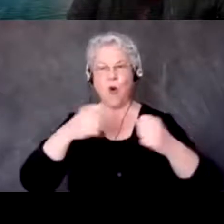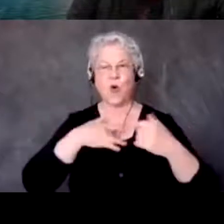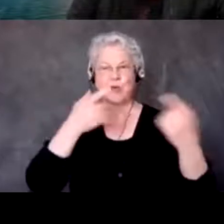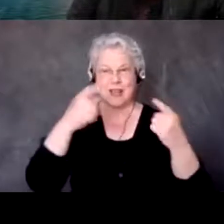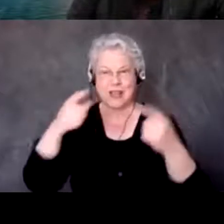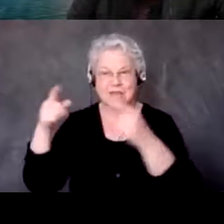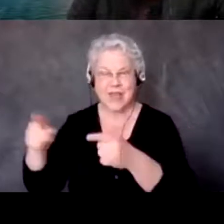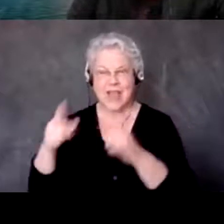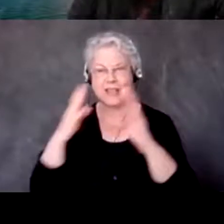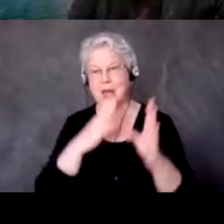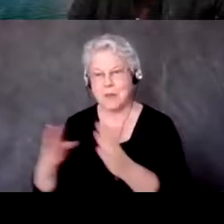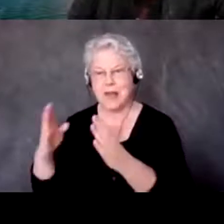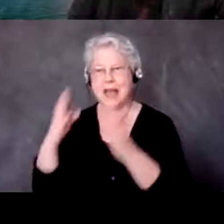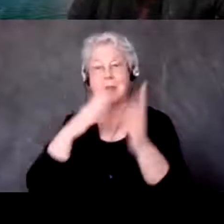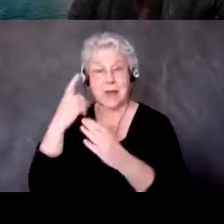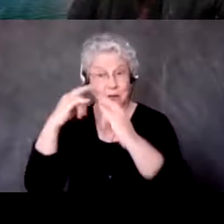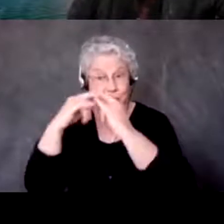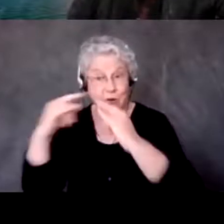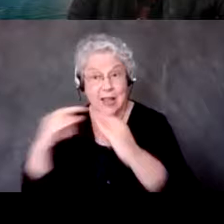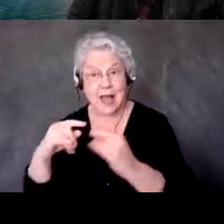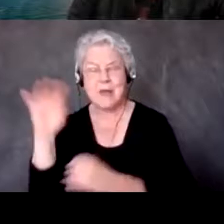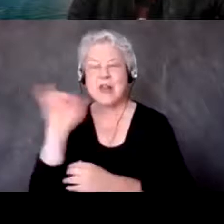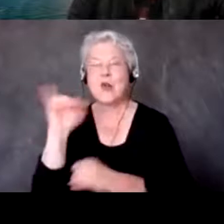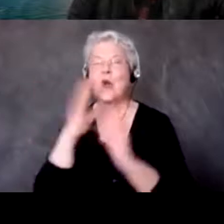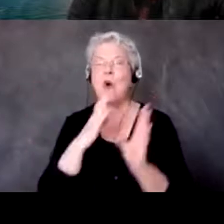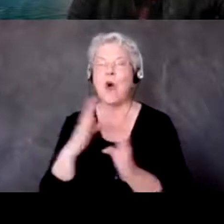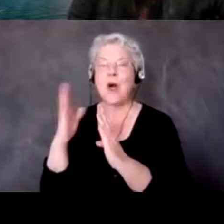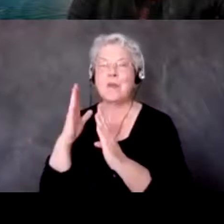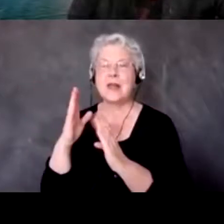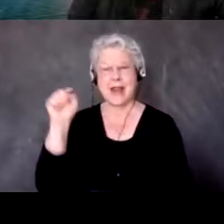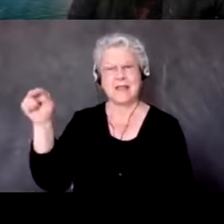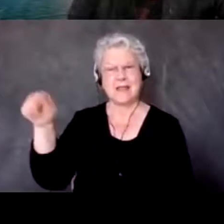and planning for camps and planning for, and these camps are remote - they’re in the very